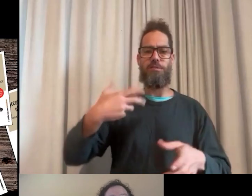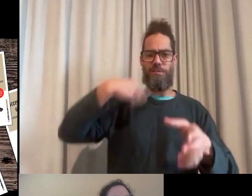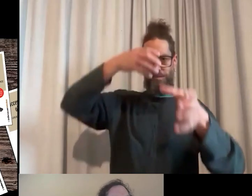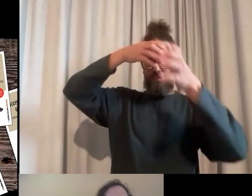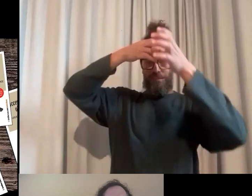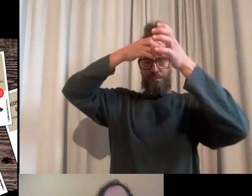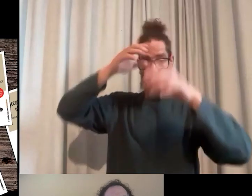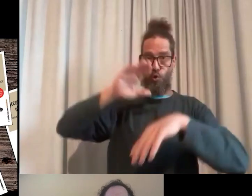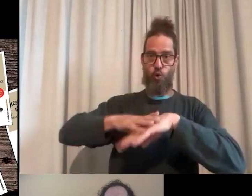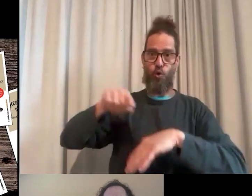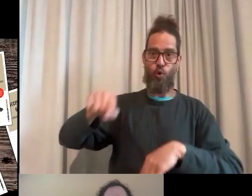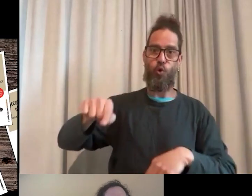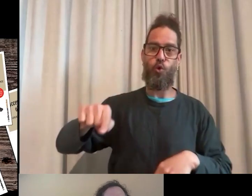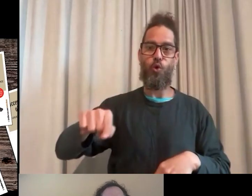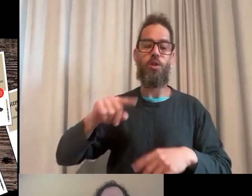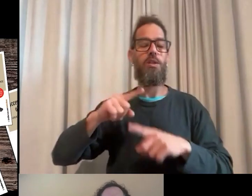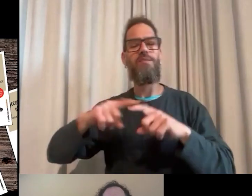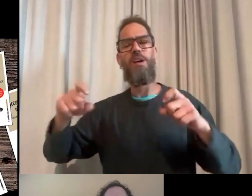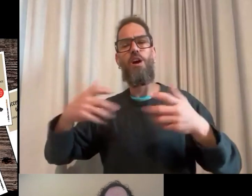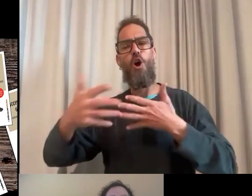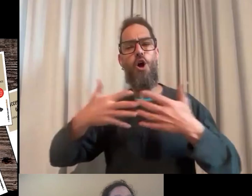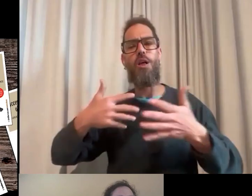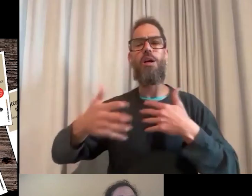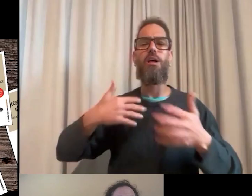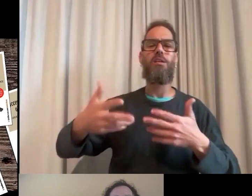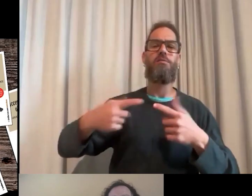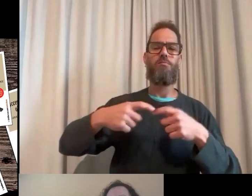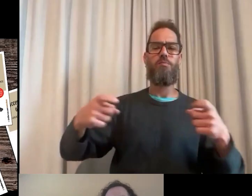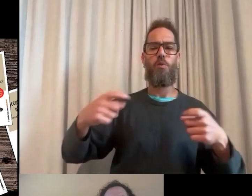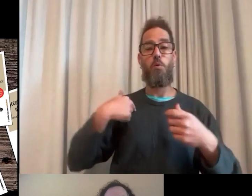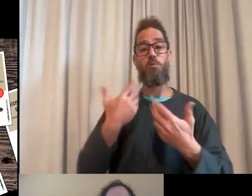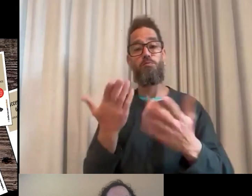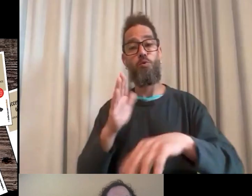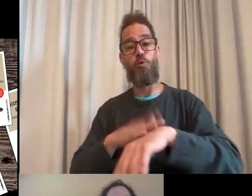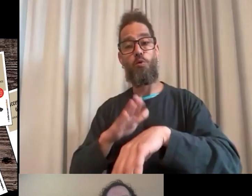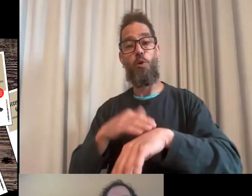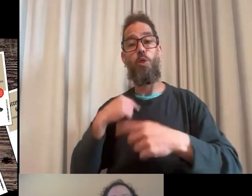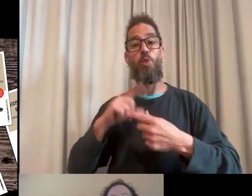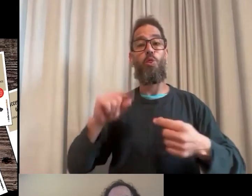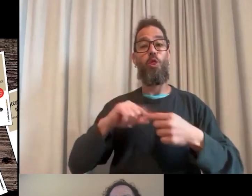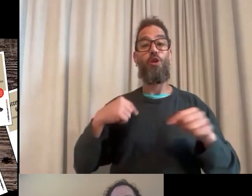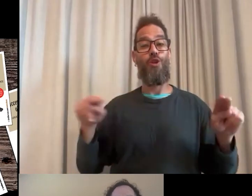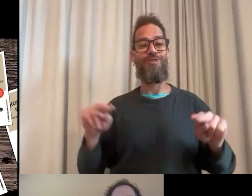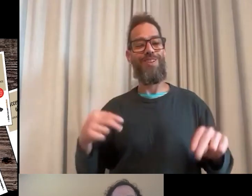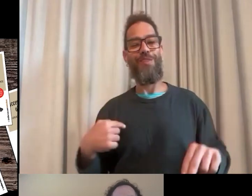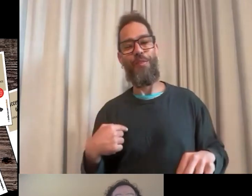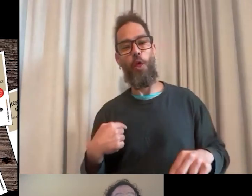Accessible forms, we're real masters of that. And different kinds of forms, different courses. So I could recommend us.